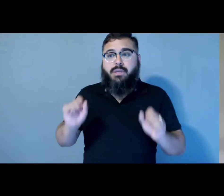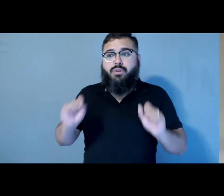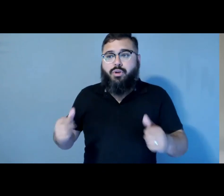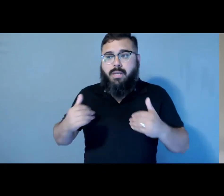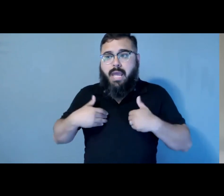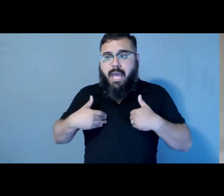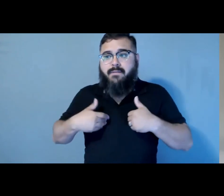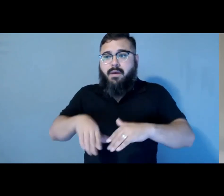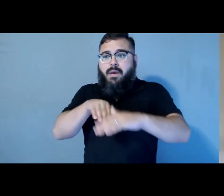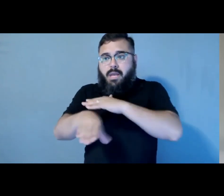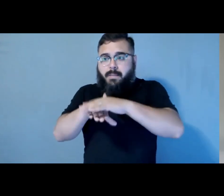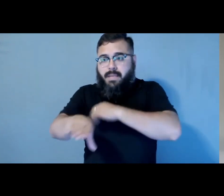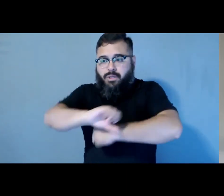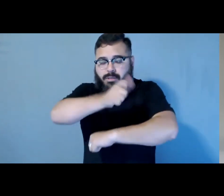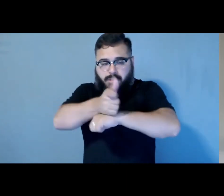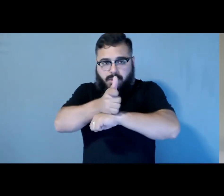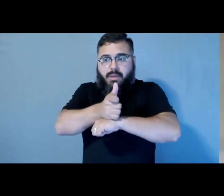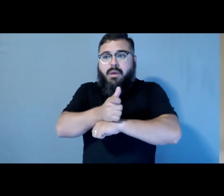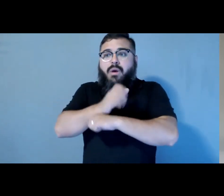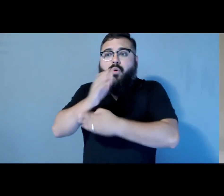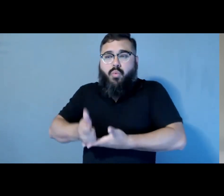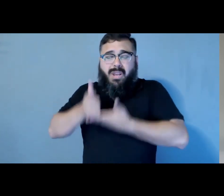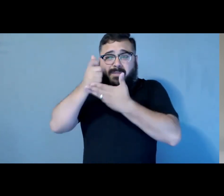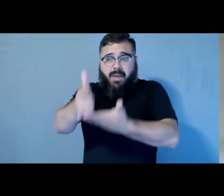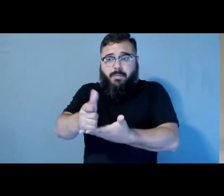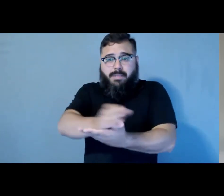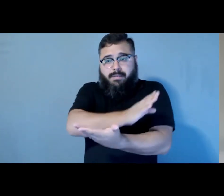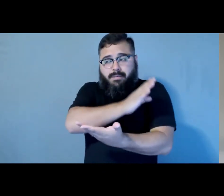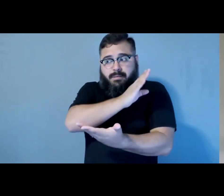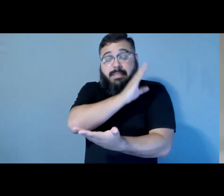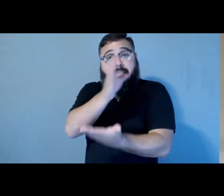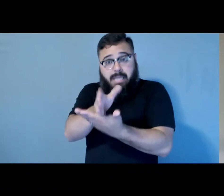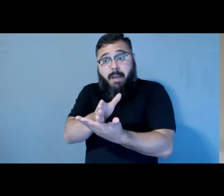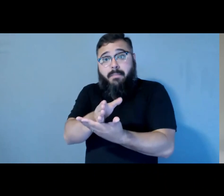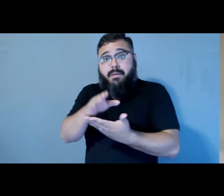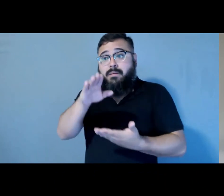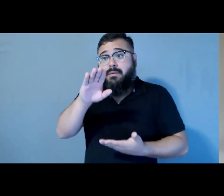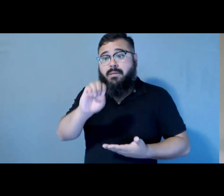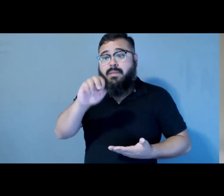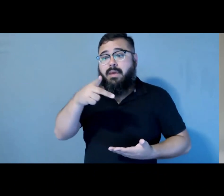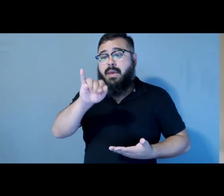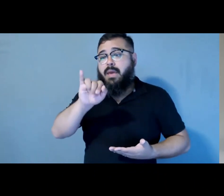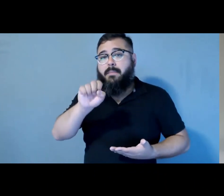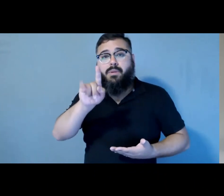that would have helped prevent have the episode, having the episode at work. So an accommodation in place because of the disability